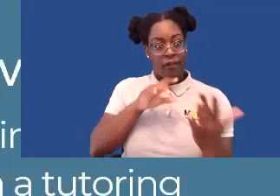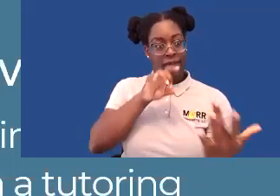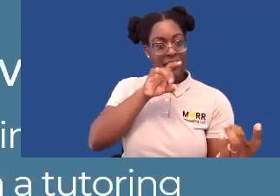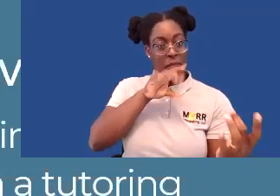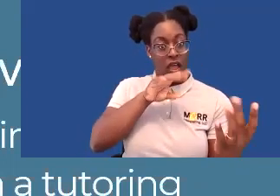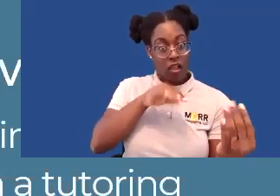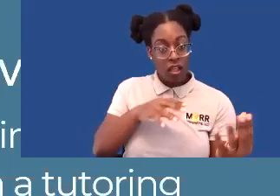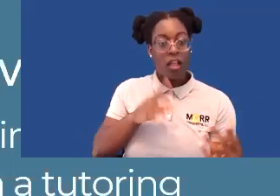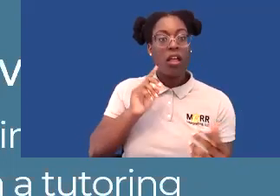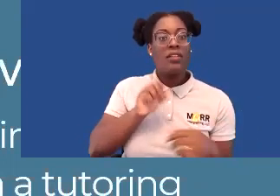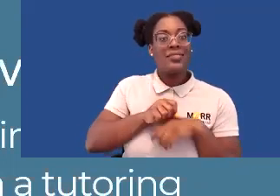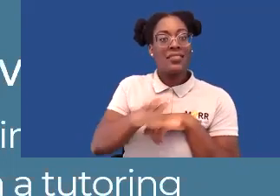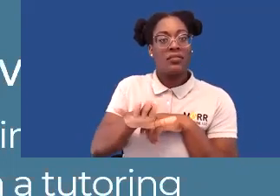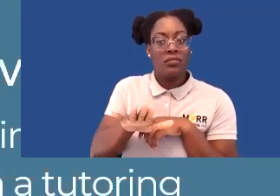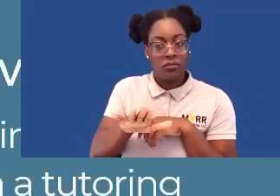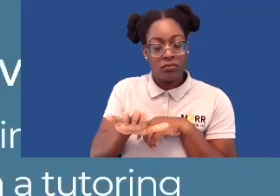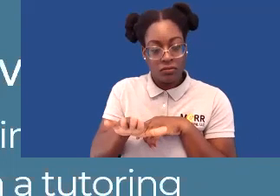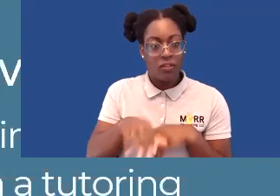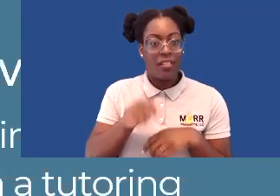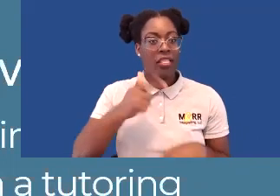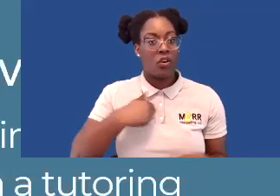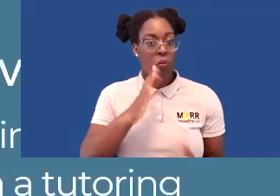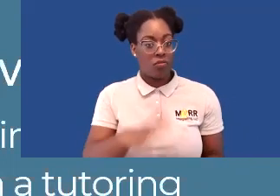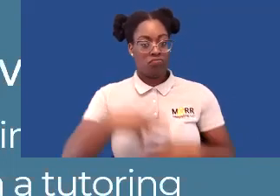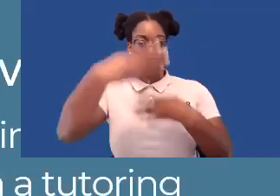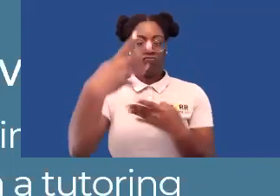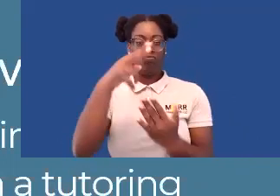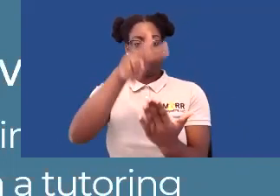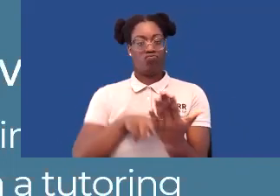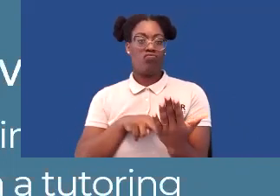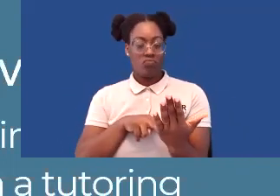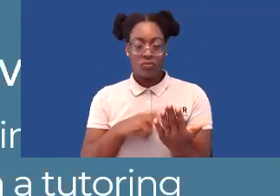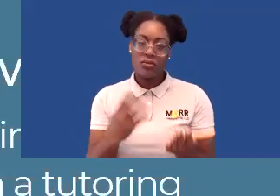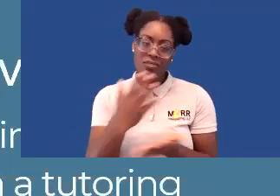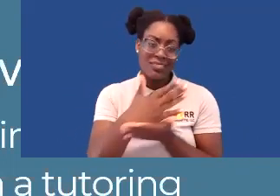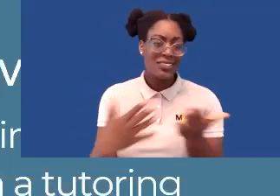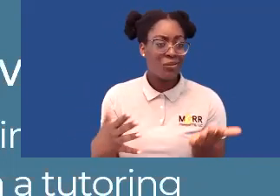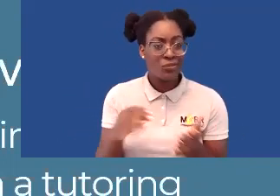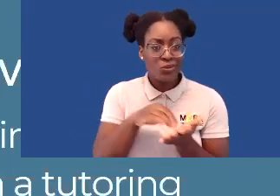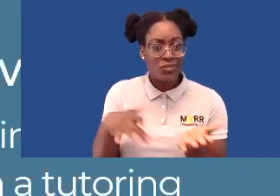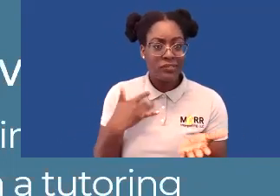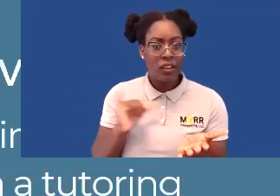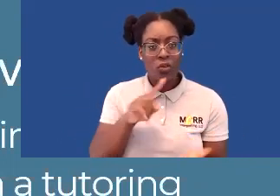Or they don't feel like they can talk about the subject yet, but they are interested in initial feedback.